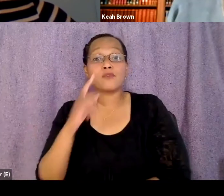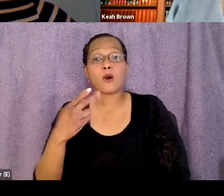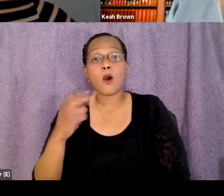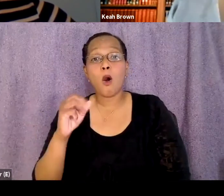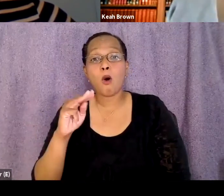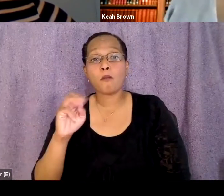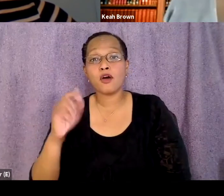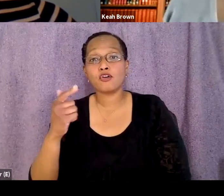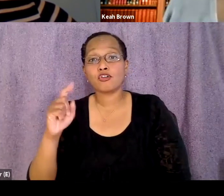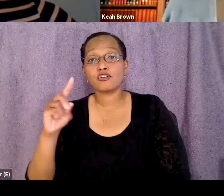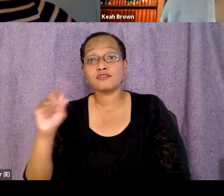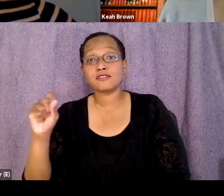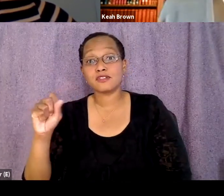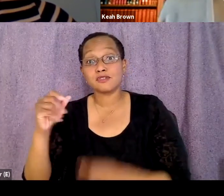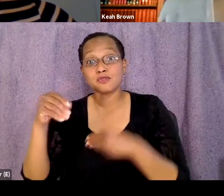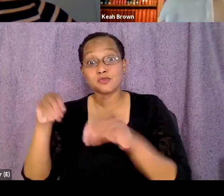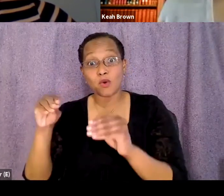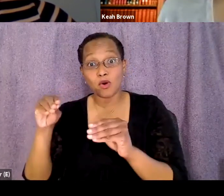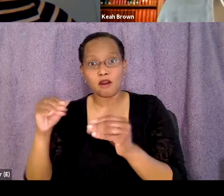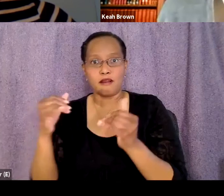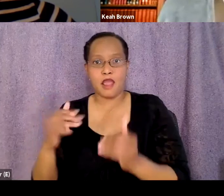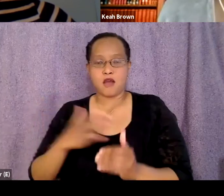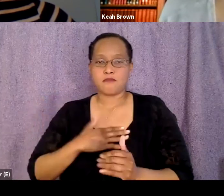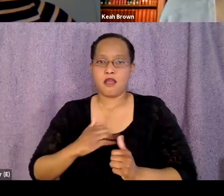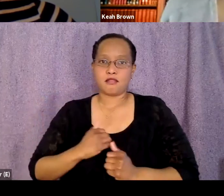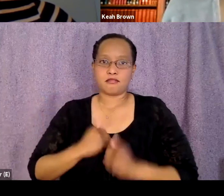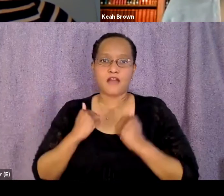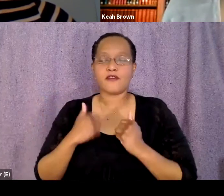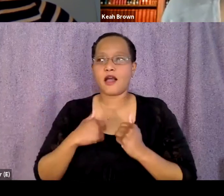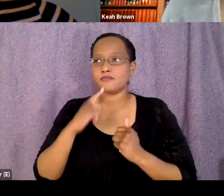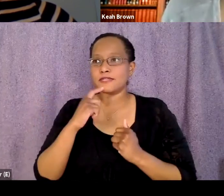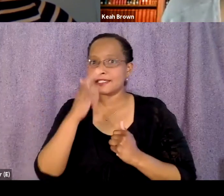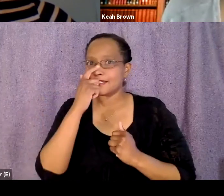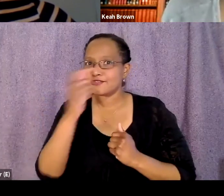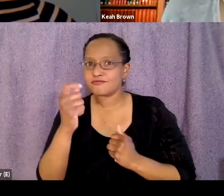Keah Brown: i'm at a point in my life, where I'm super interested and buying organizational